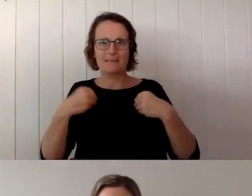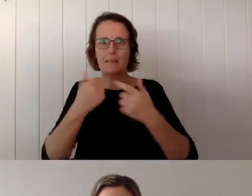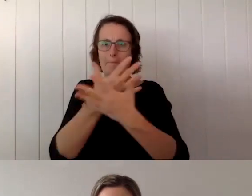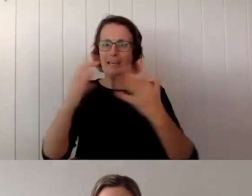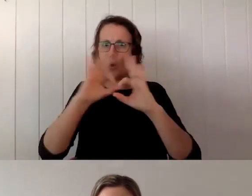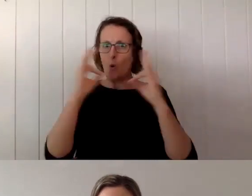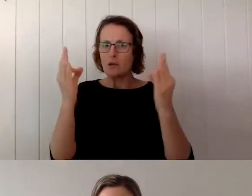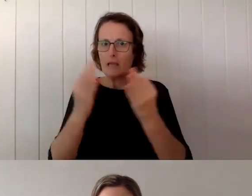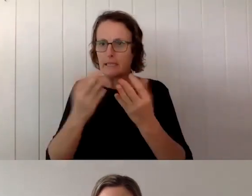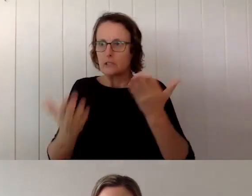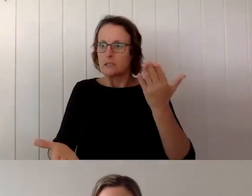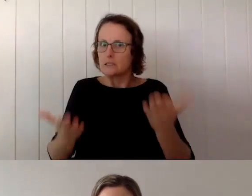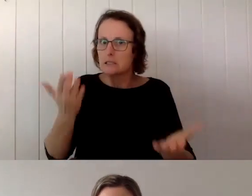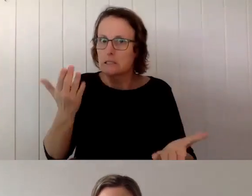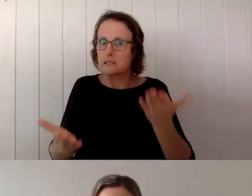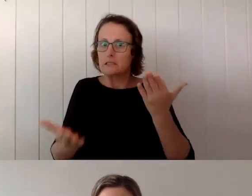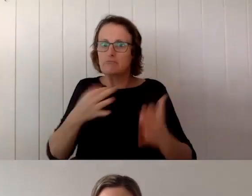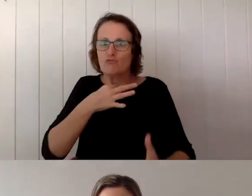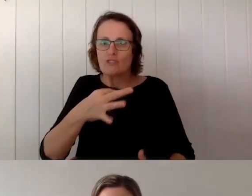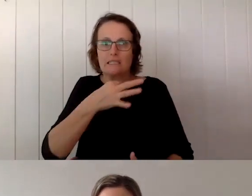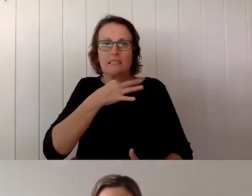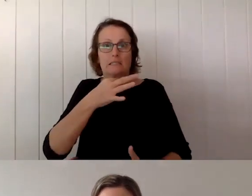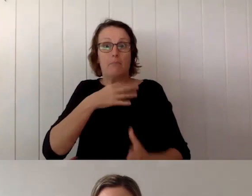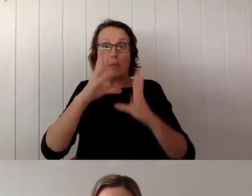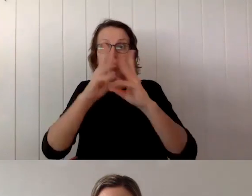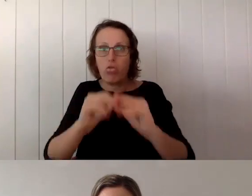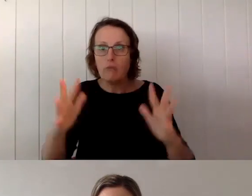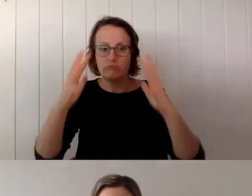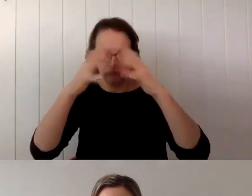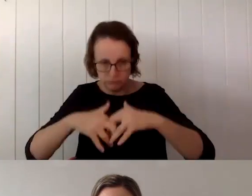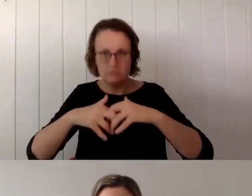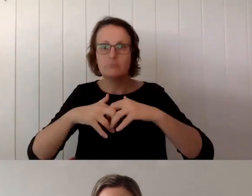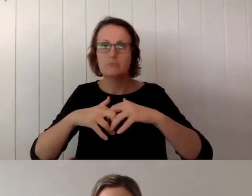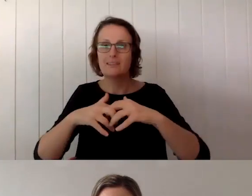organisations are sort of at the brink of potentially not existing.